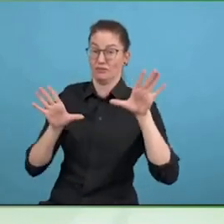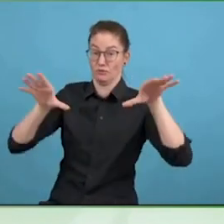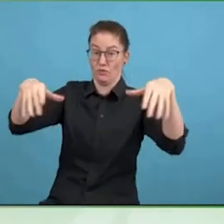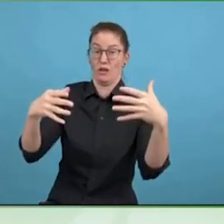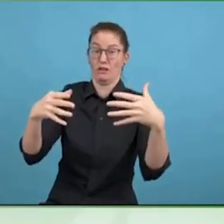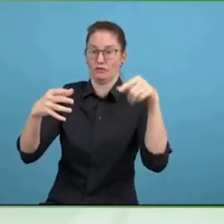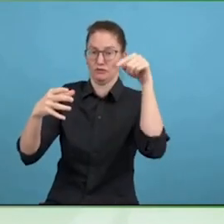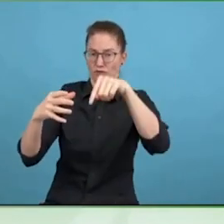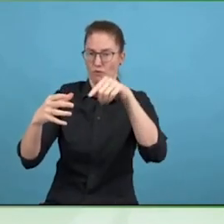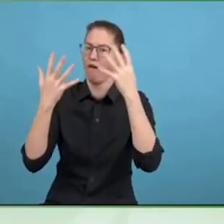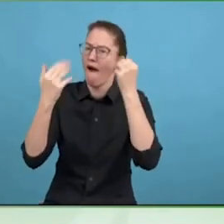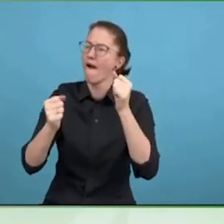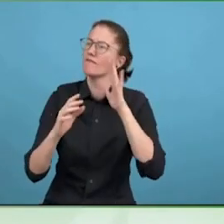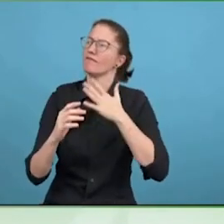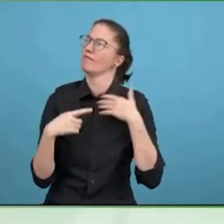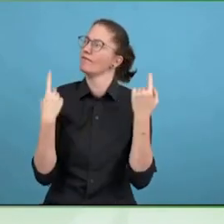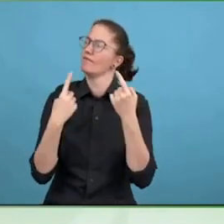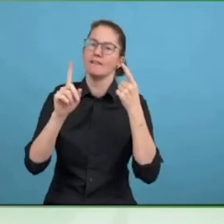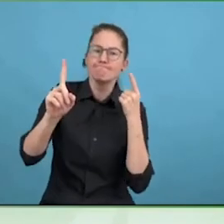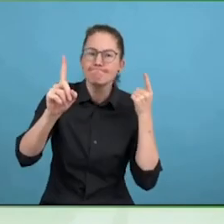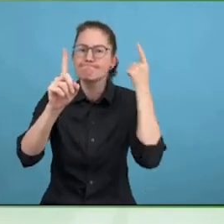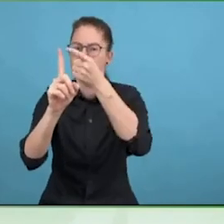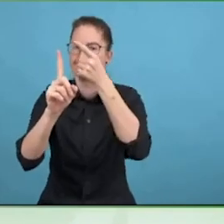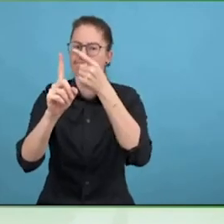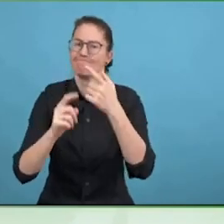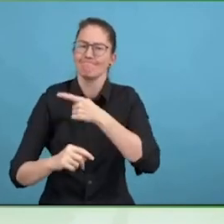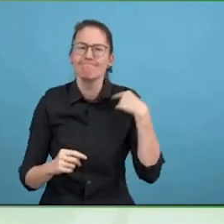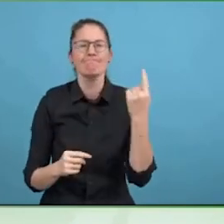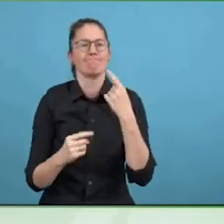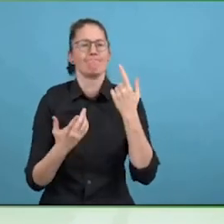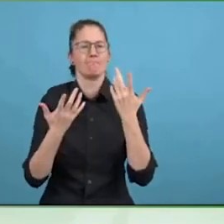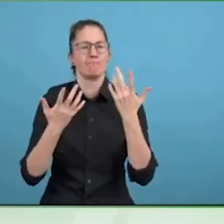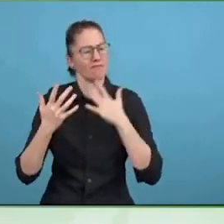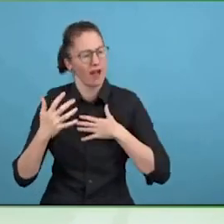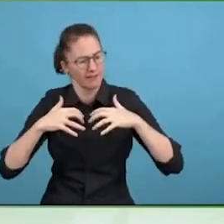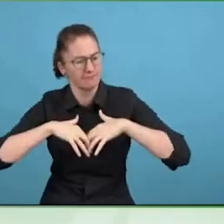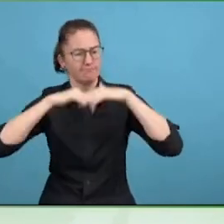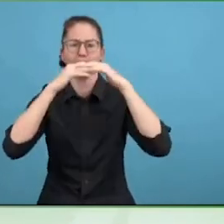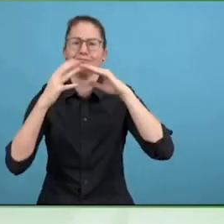And so essentially accessibility, disability inclusion is a social topic.